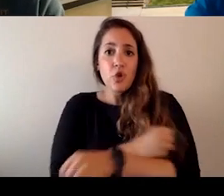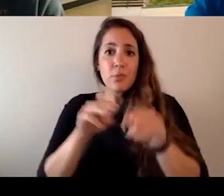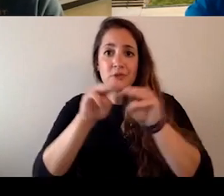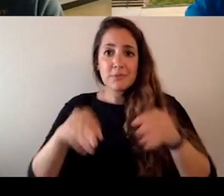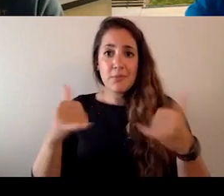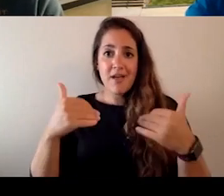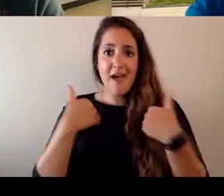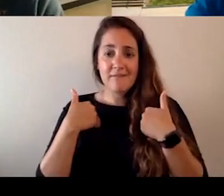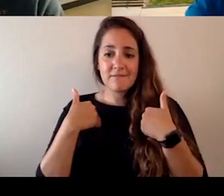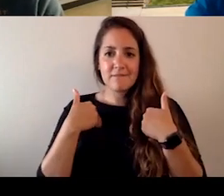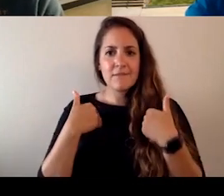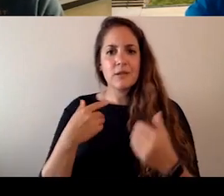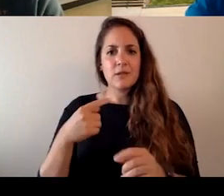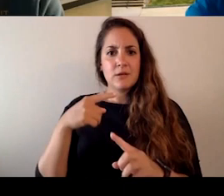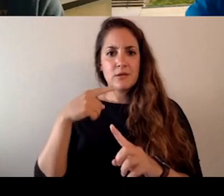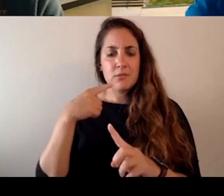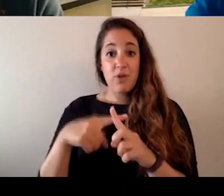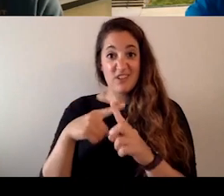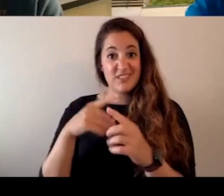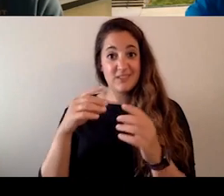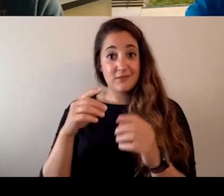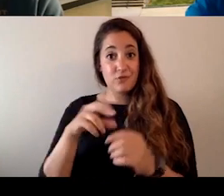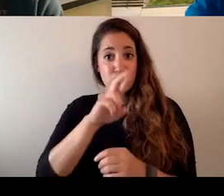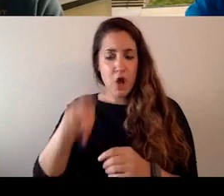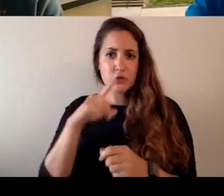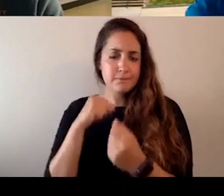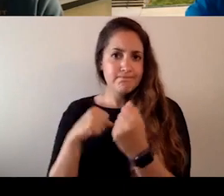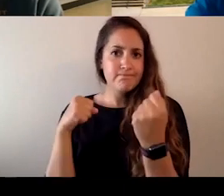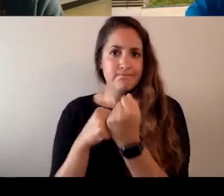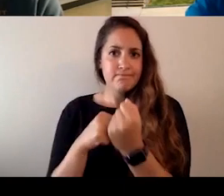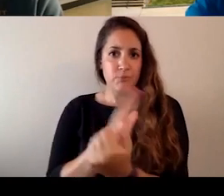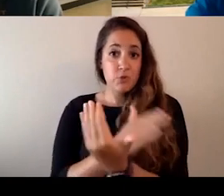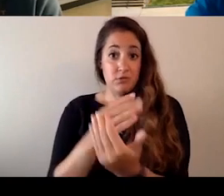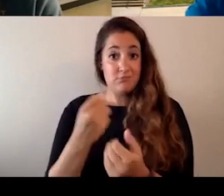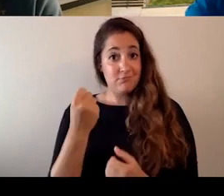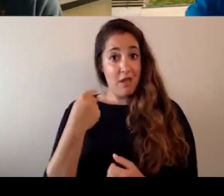Also it's very musically oriented. As a fan of music, one of the things that my family and I